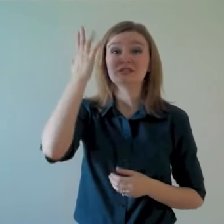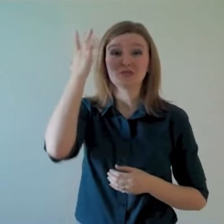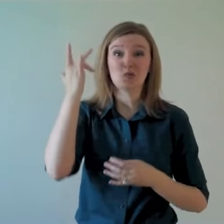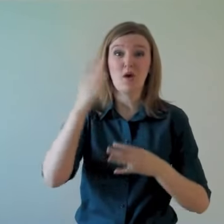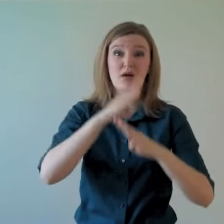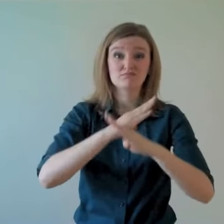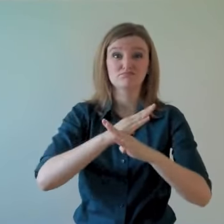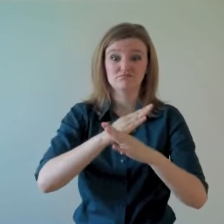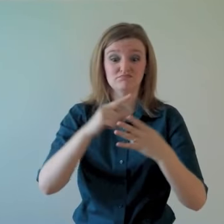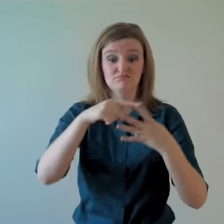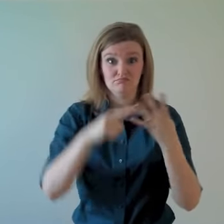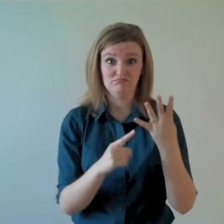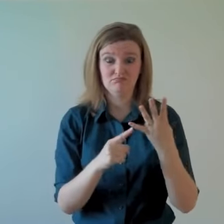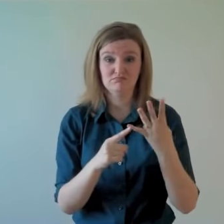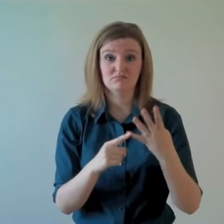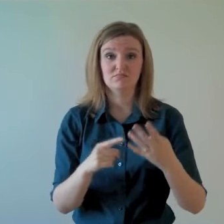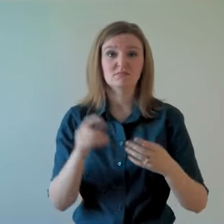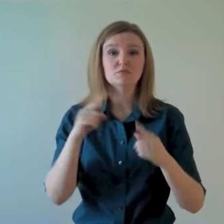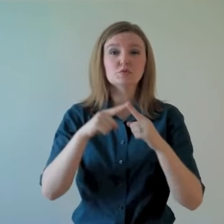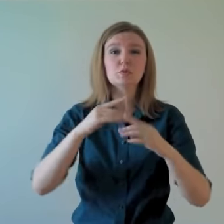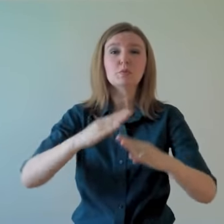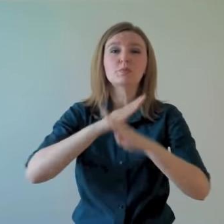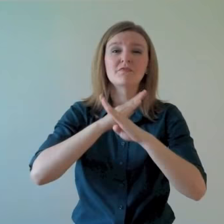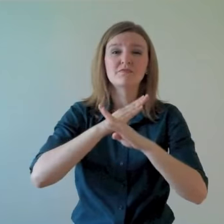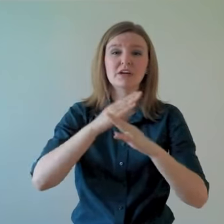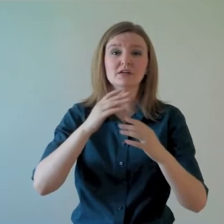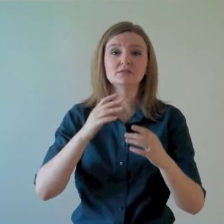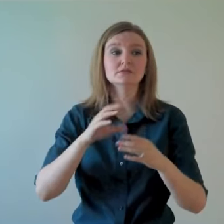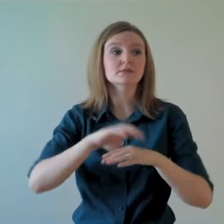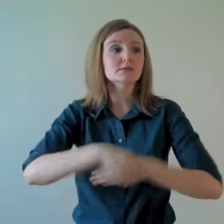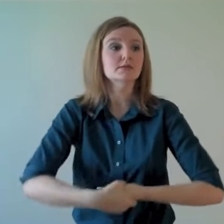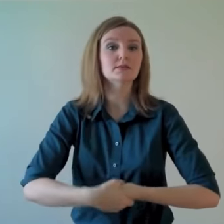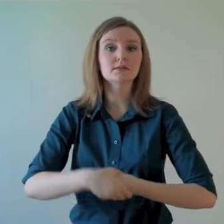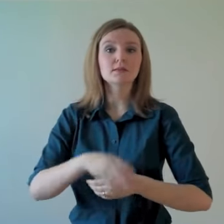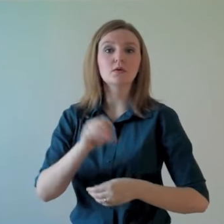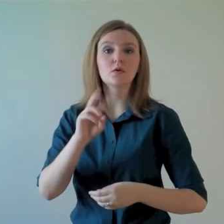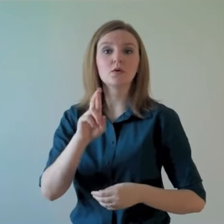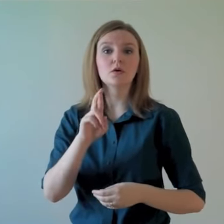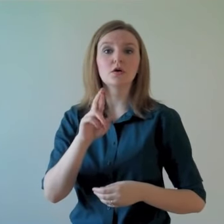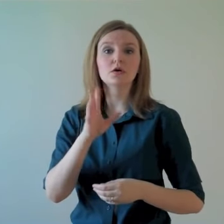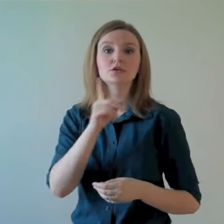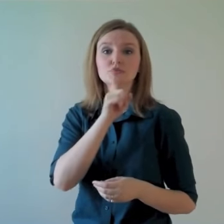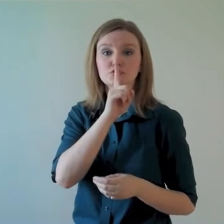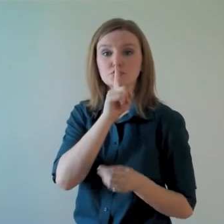is to prevent voter fraud and vote suppression so that you can cast your ballot freely.